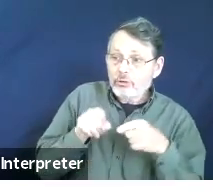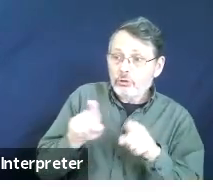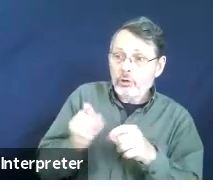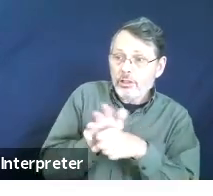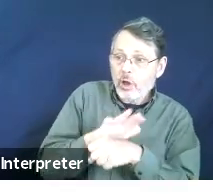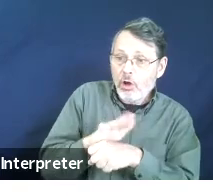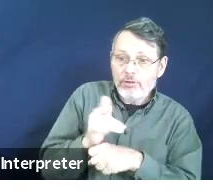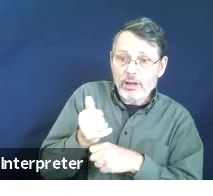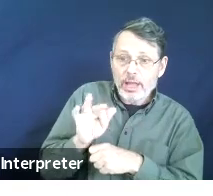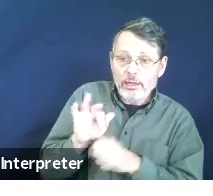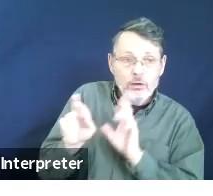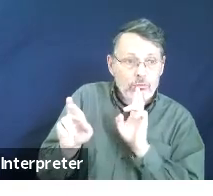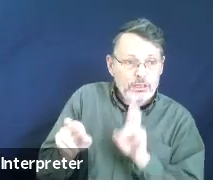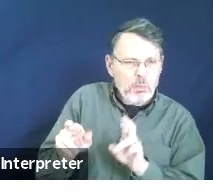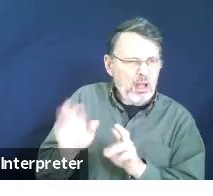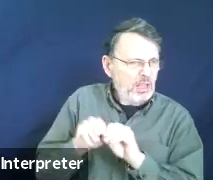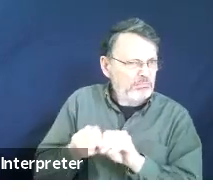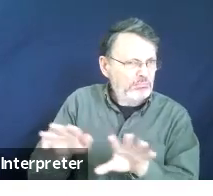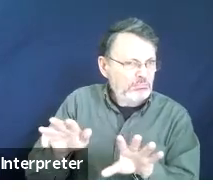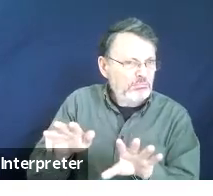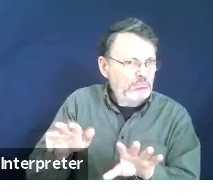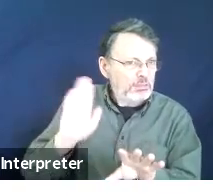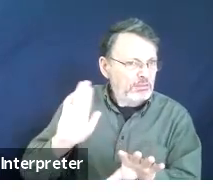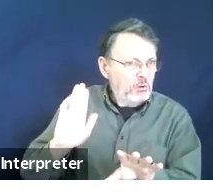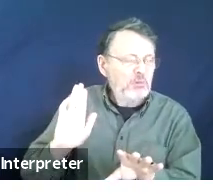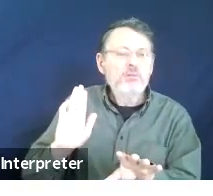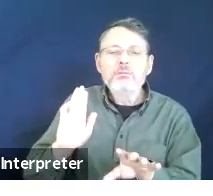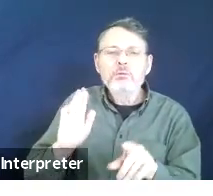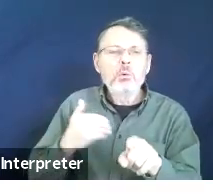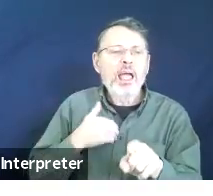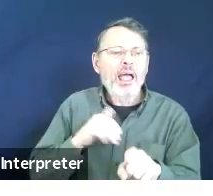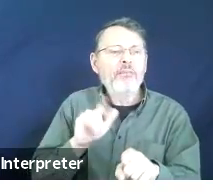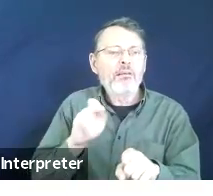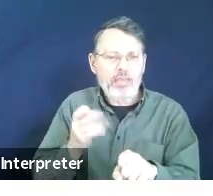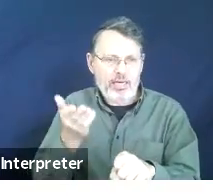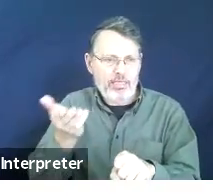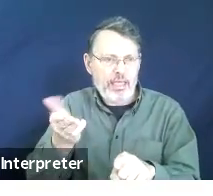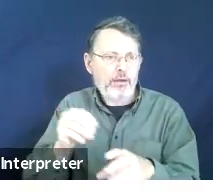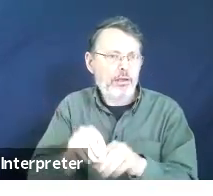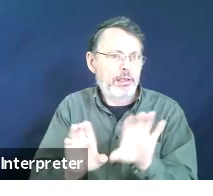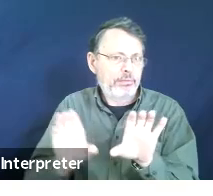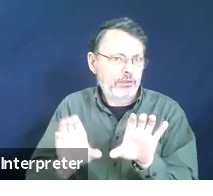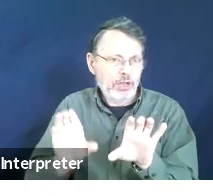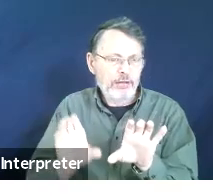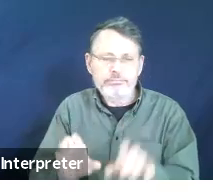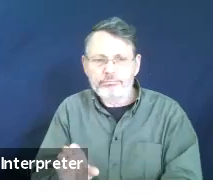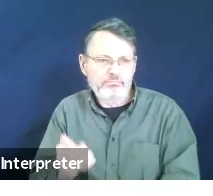earlier, and I sent a link, but looks like there's also a link here to that document. Oh,